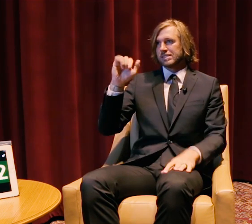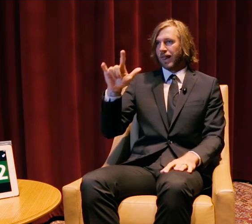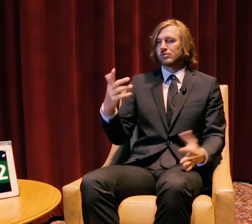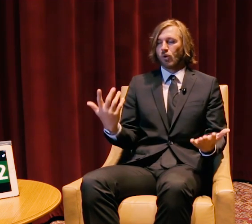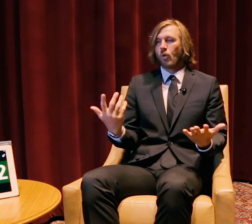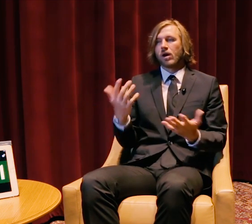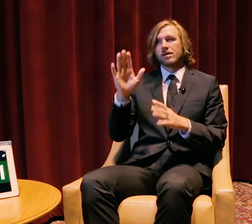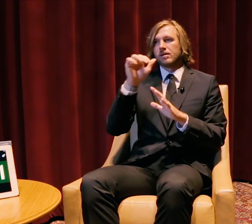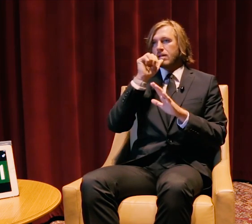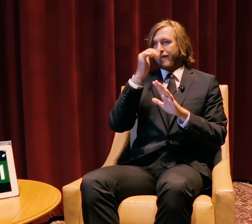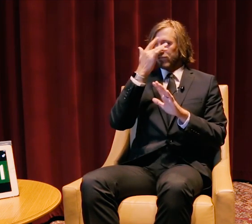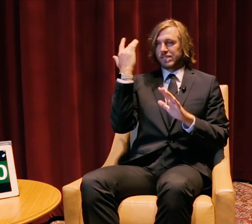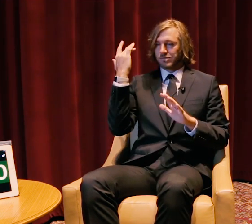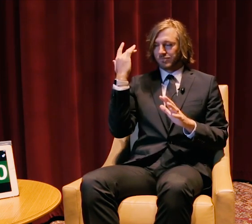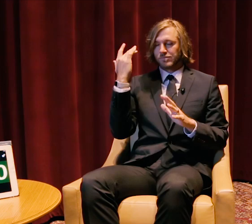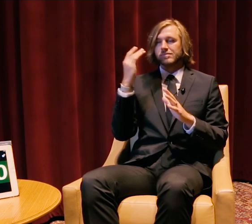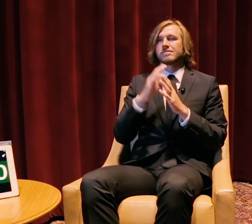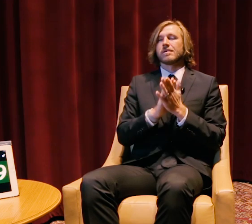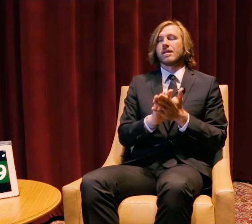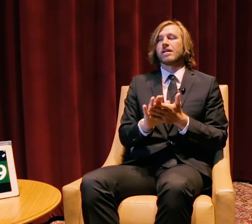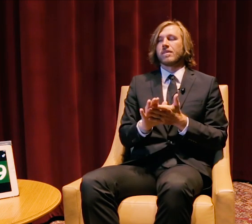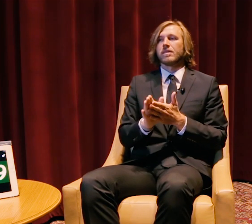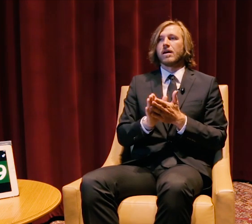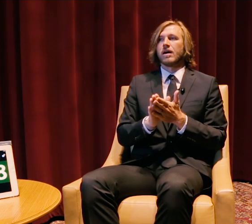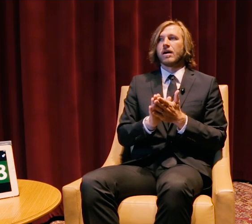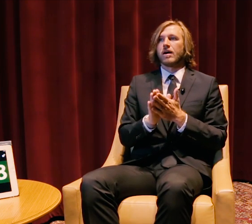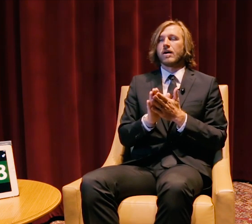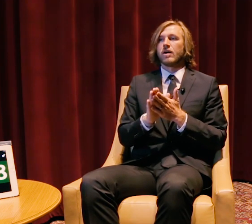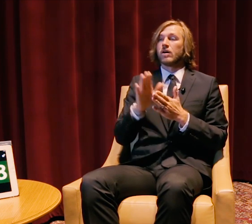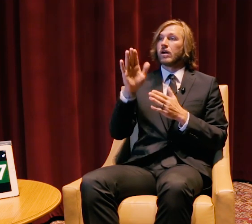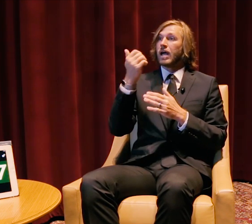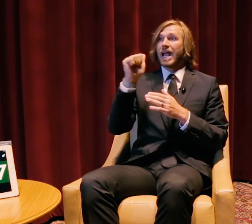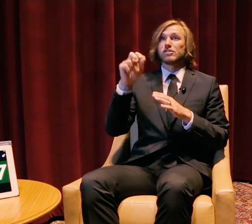So don't ever forget that, you know, with any journey,